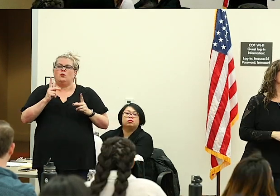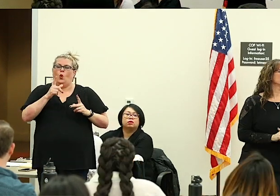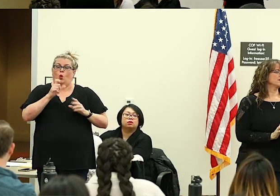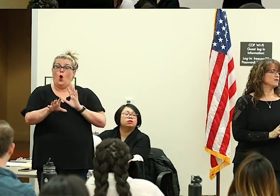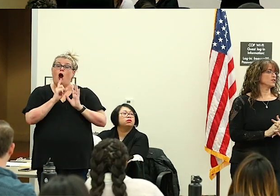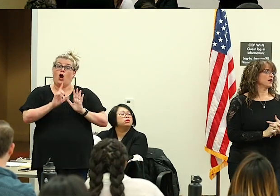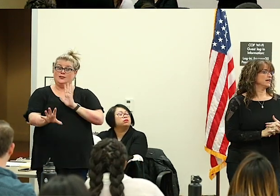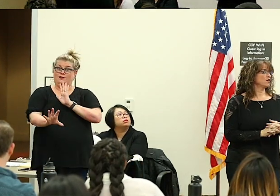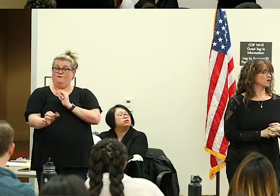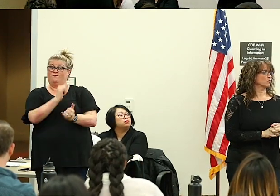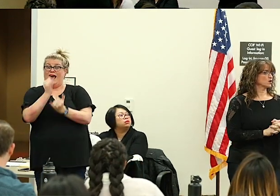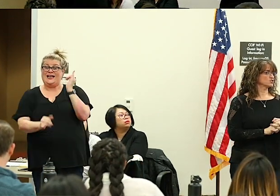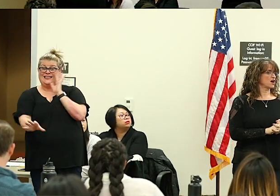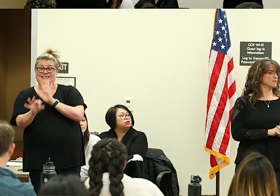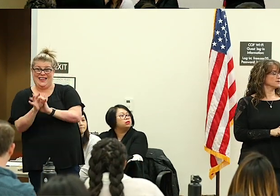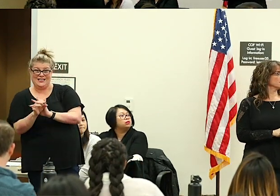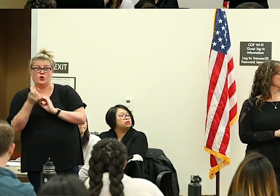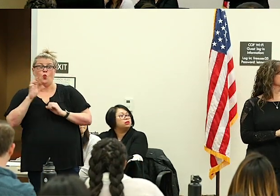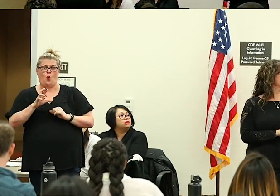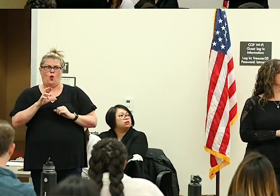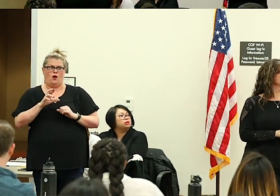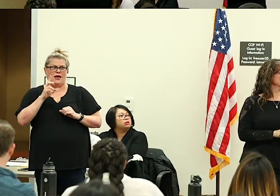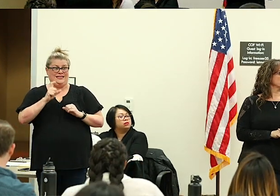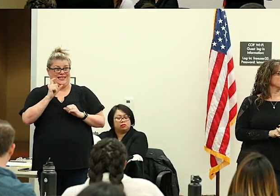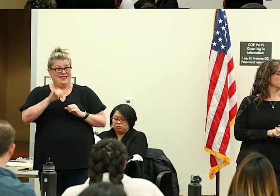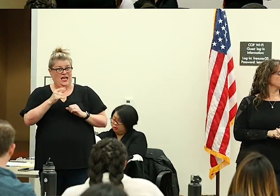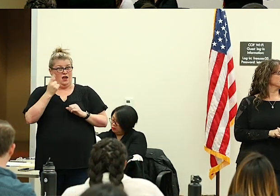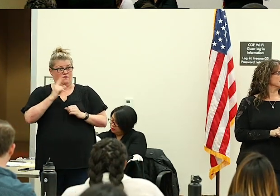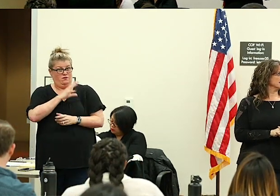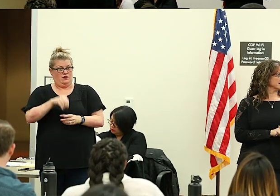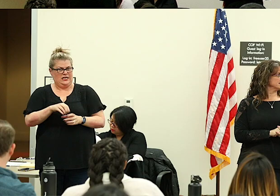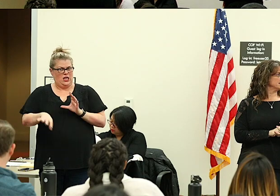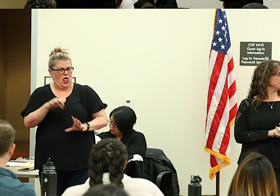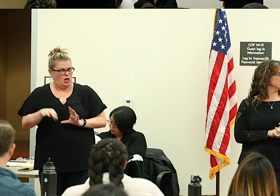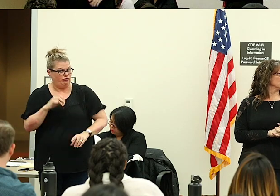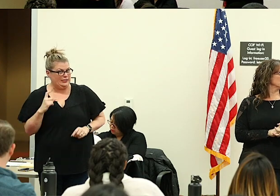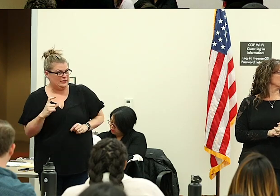So the eight-hour workshop, is that only for people who have been selected?